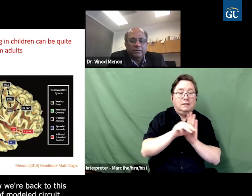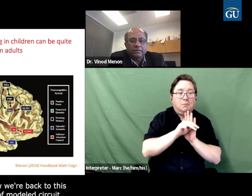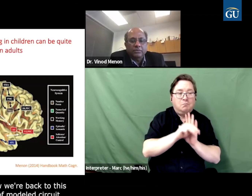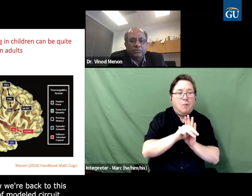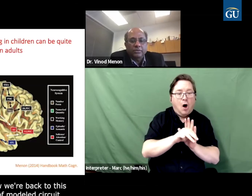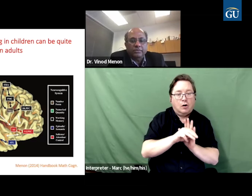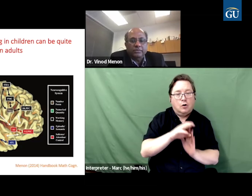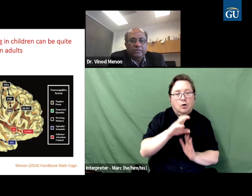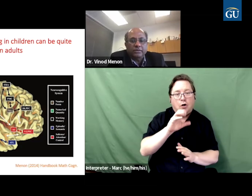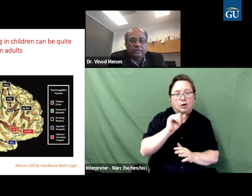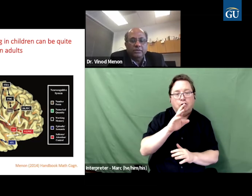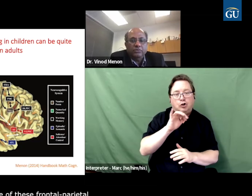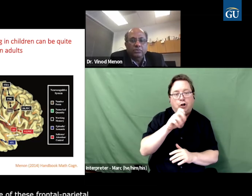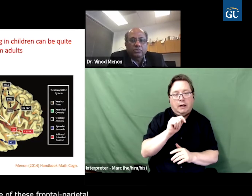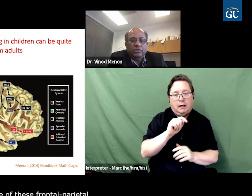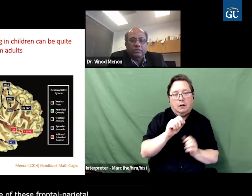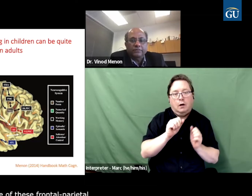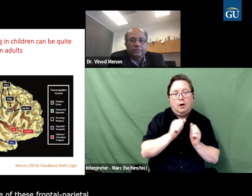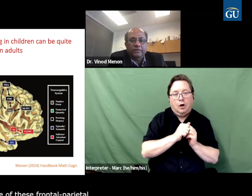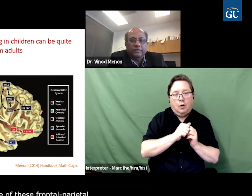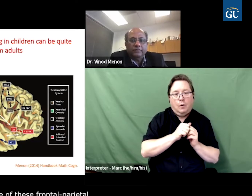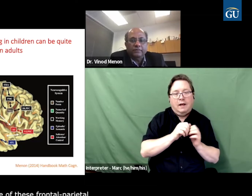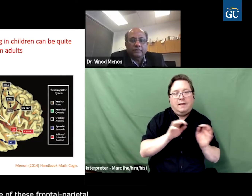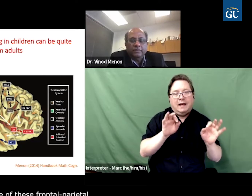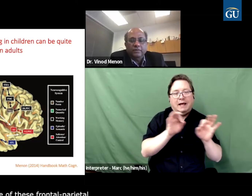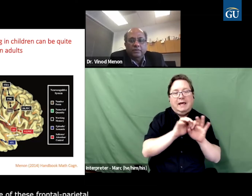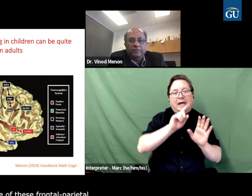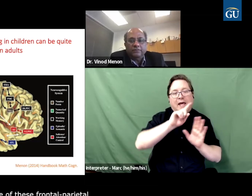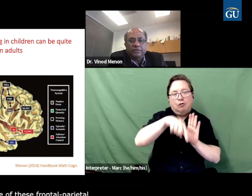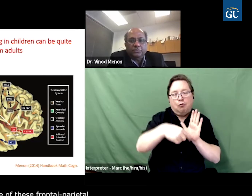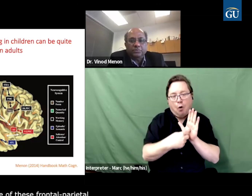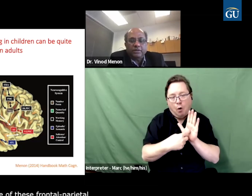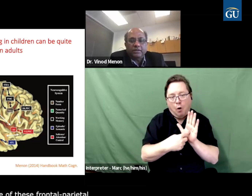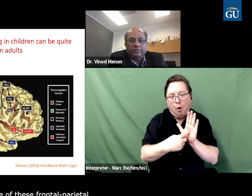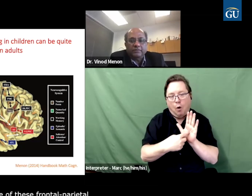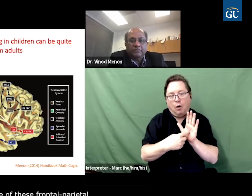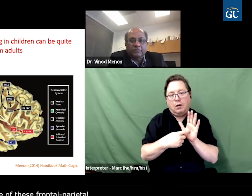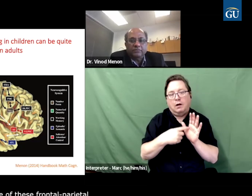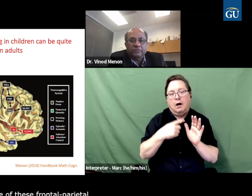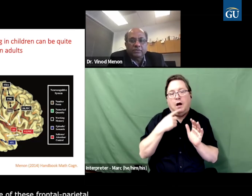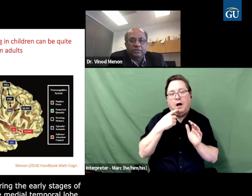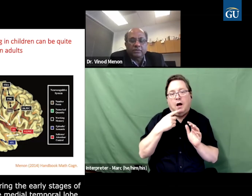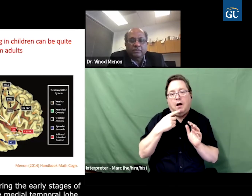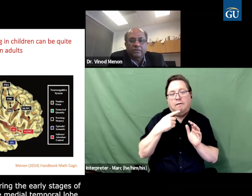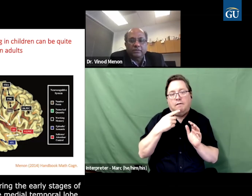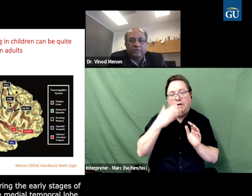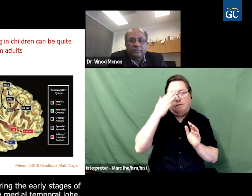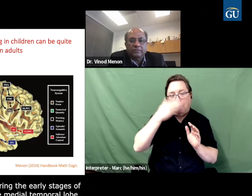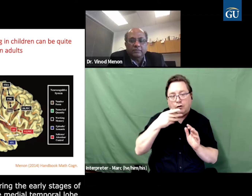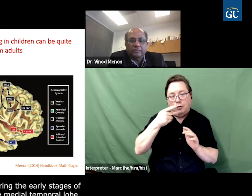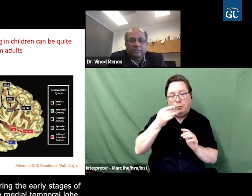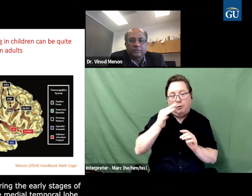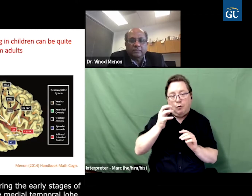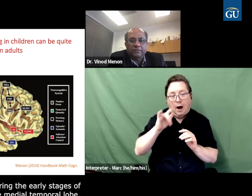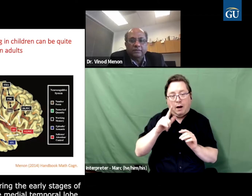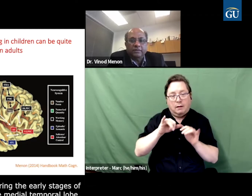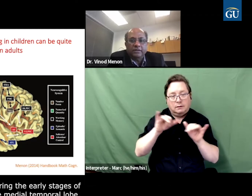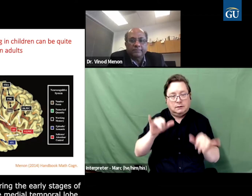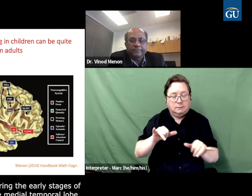circuit with a key role of these frontal parietal systems during the